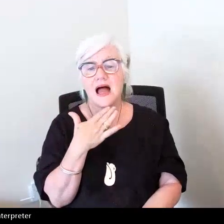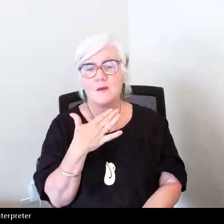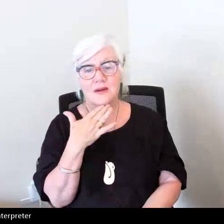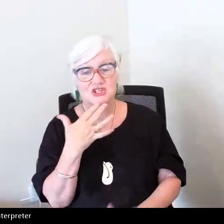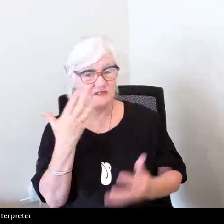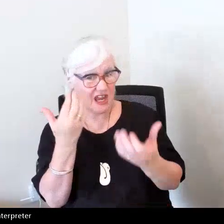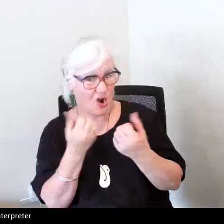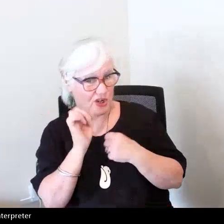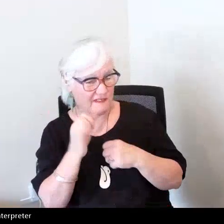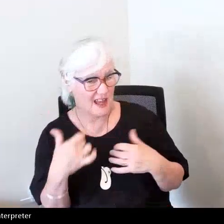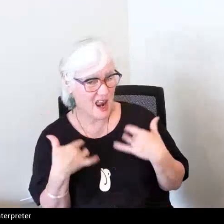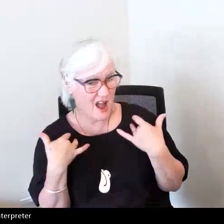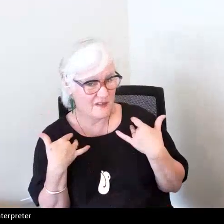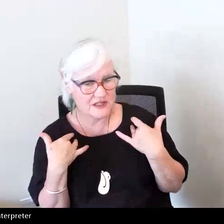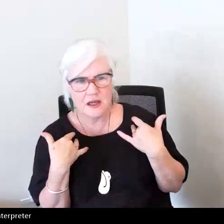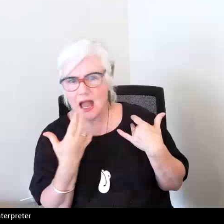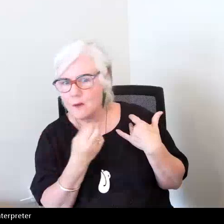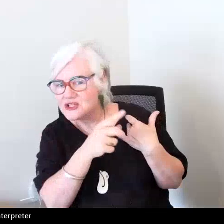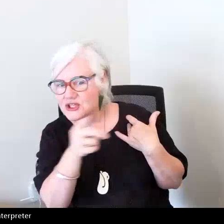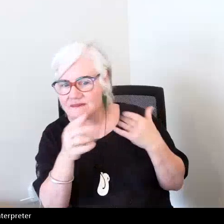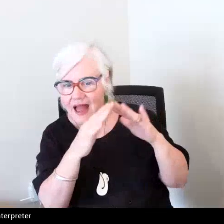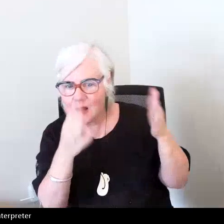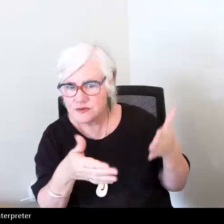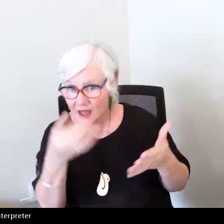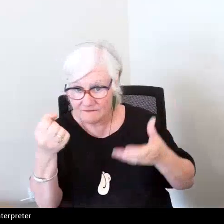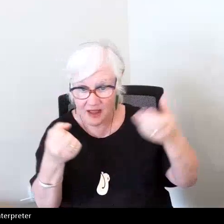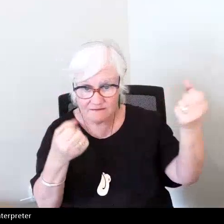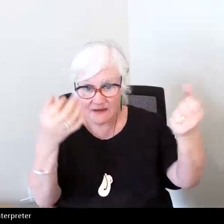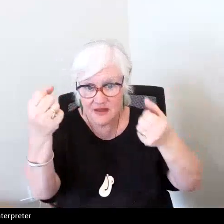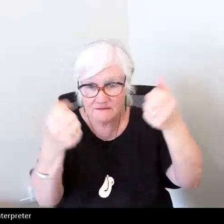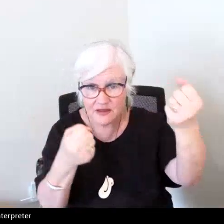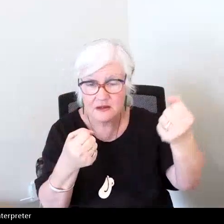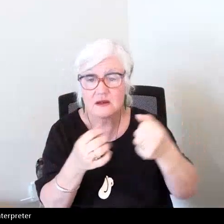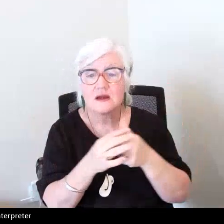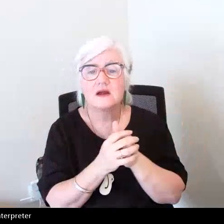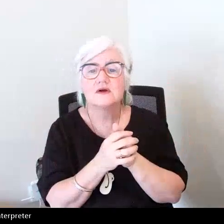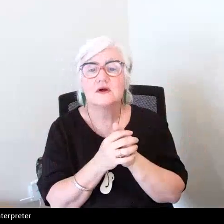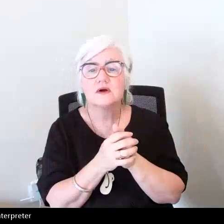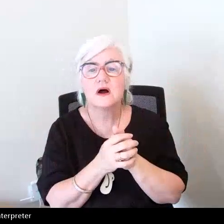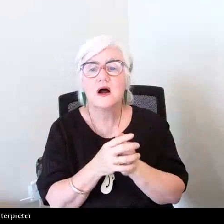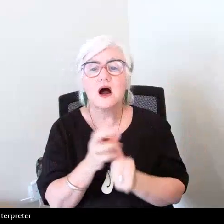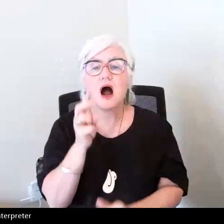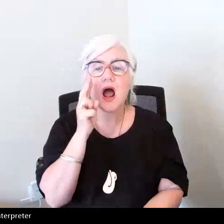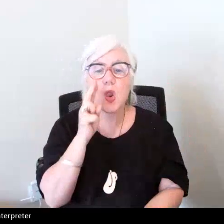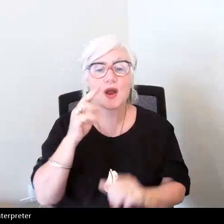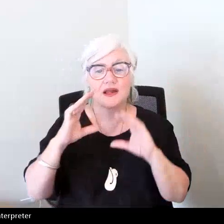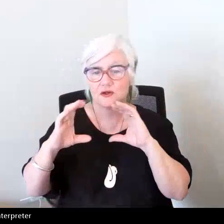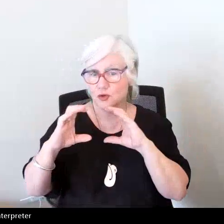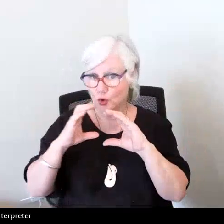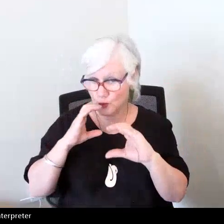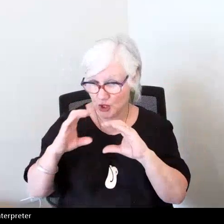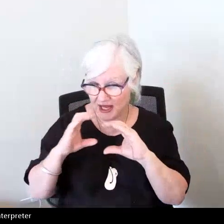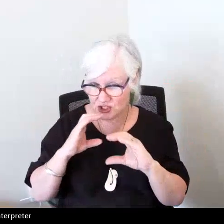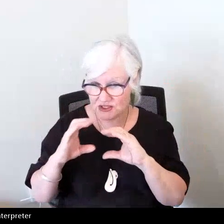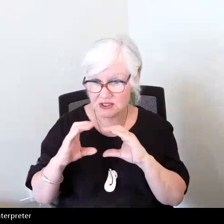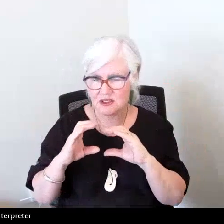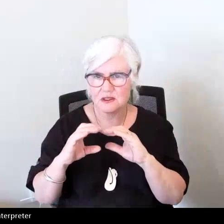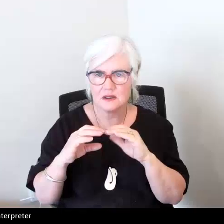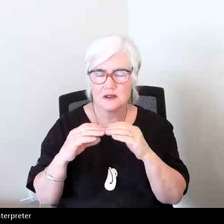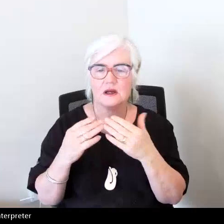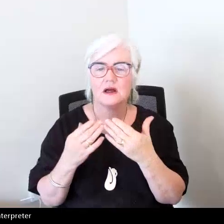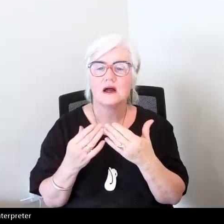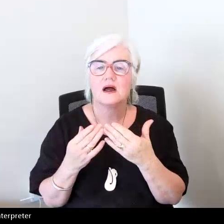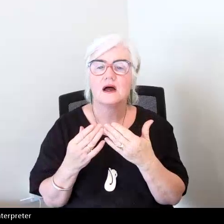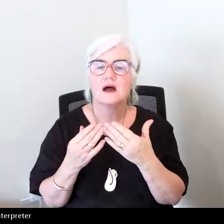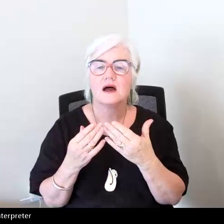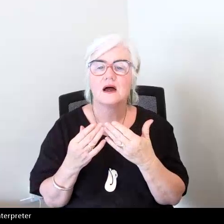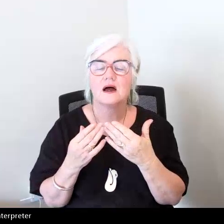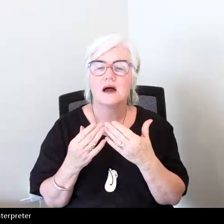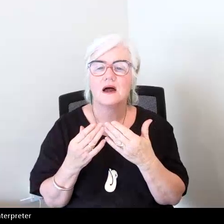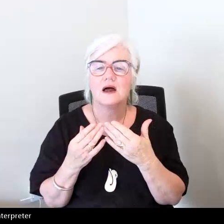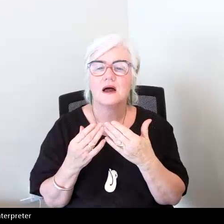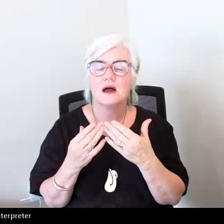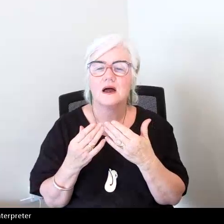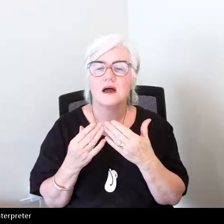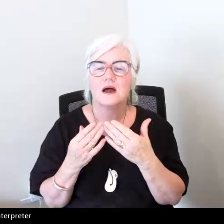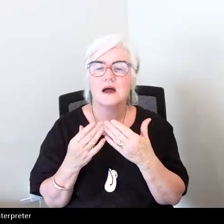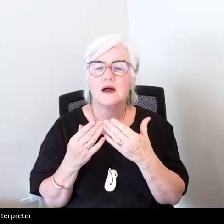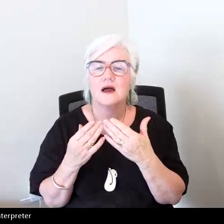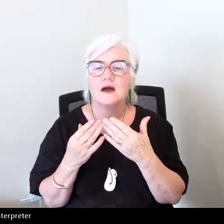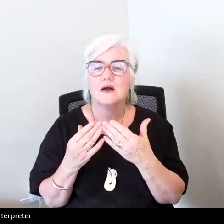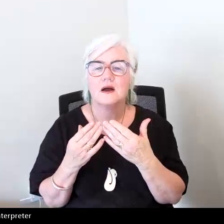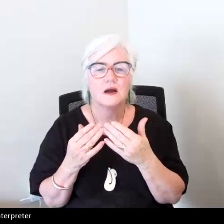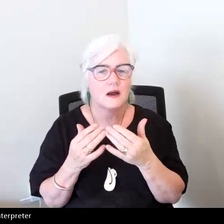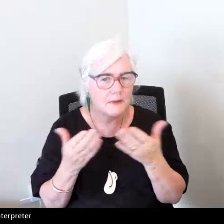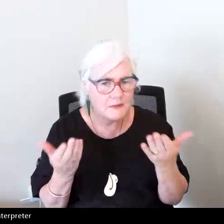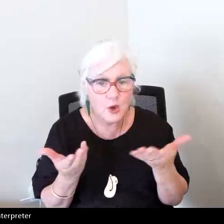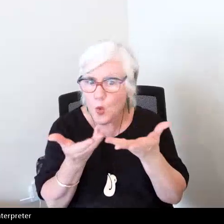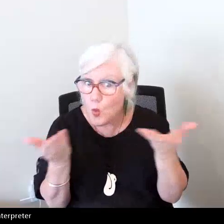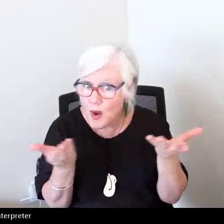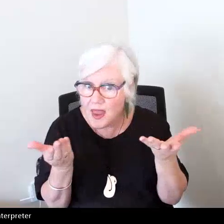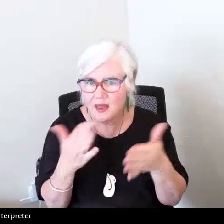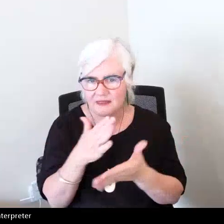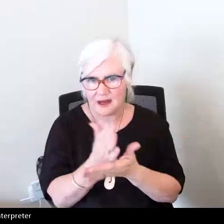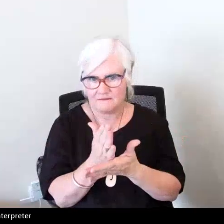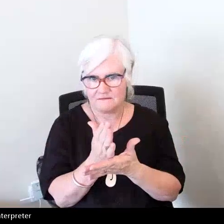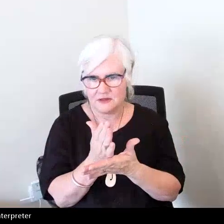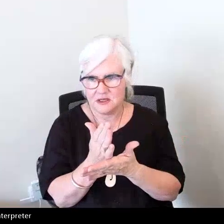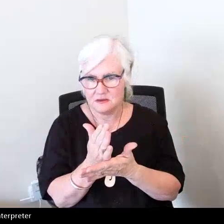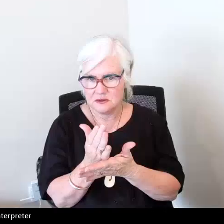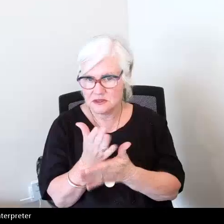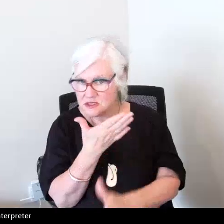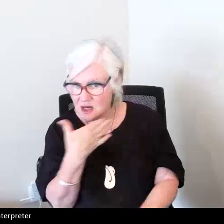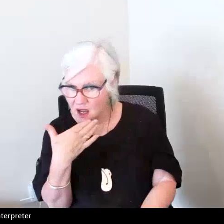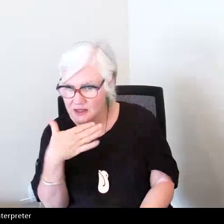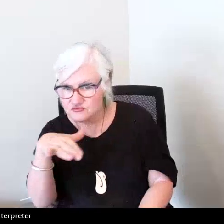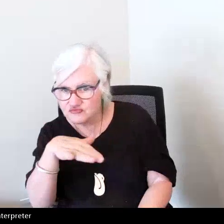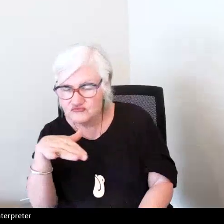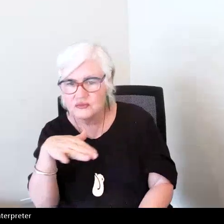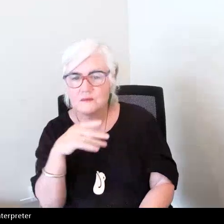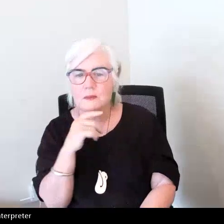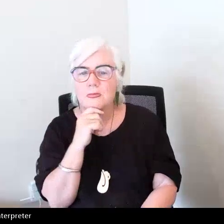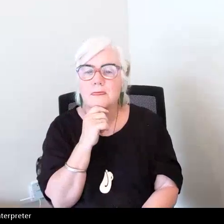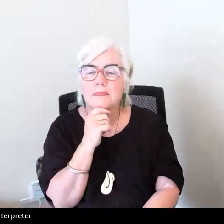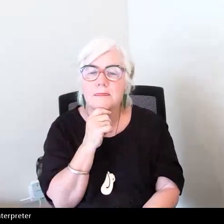the house. Communication – that they are happy where they live. They are happy with the people